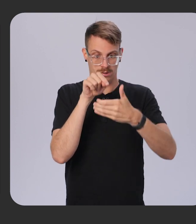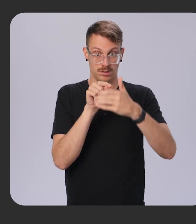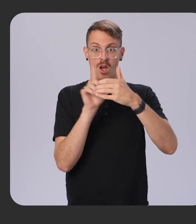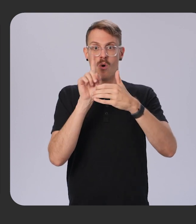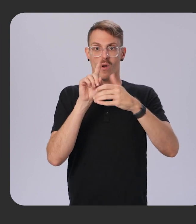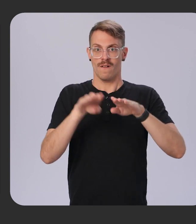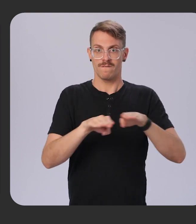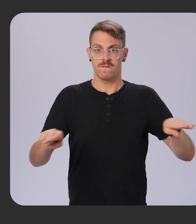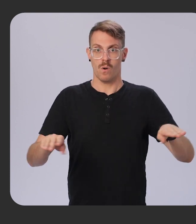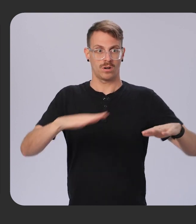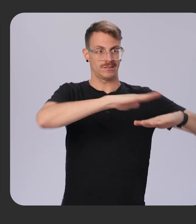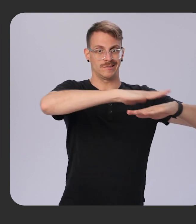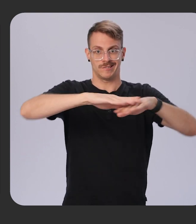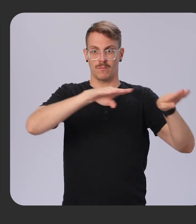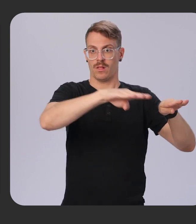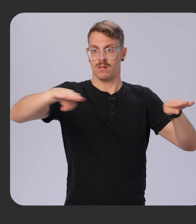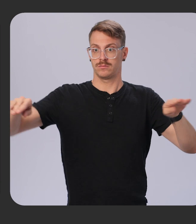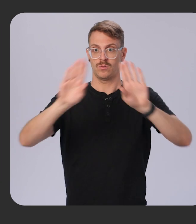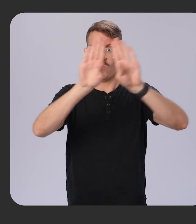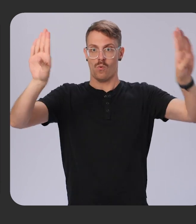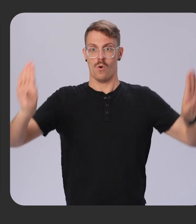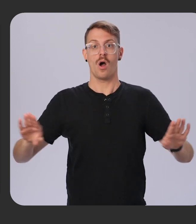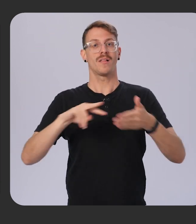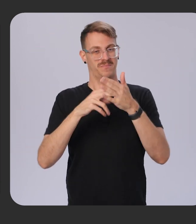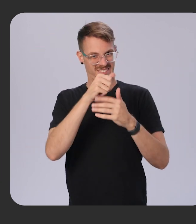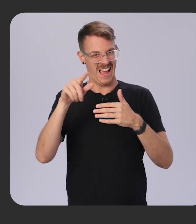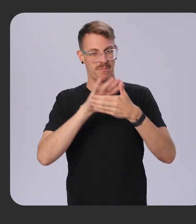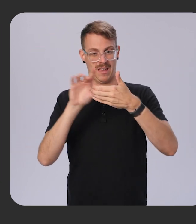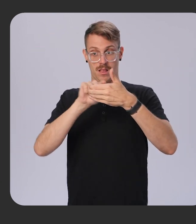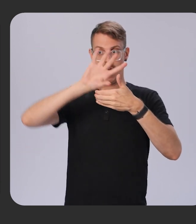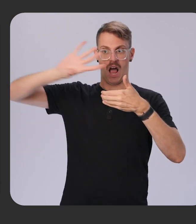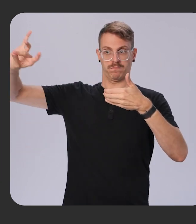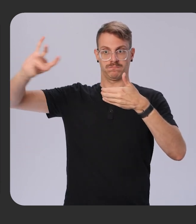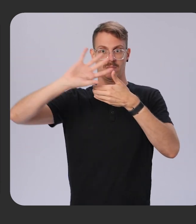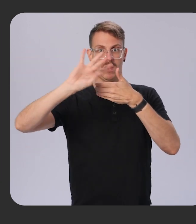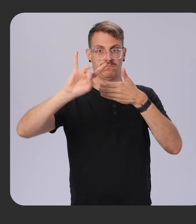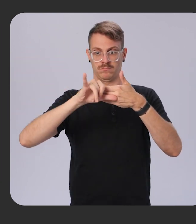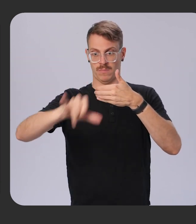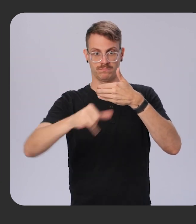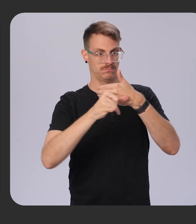an app can place virtual objects on those surfaces and have them stay anchored in place.